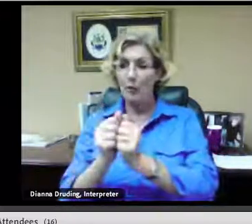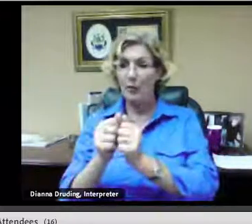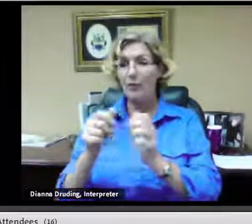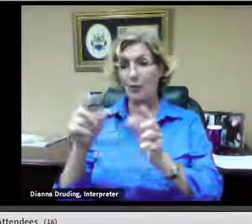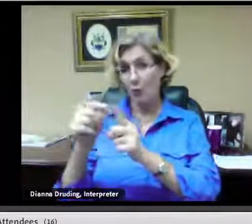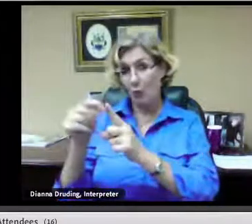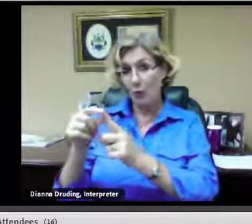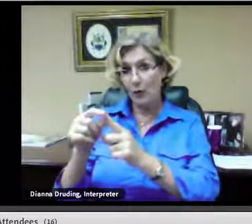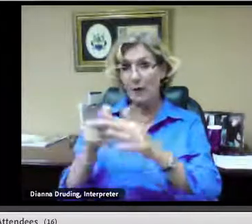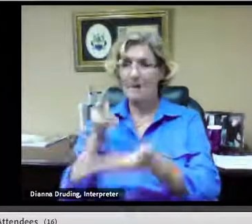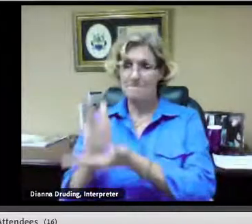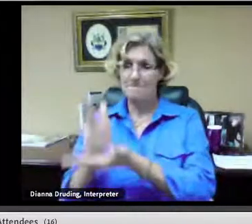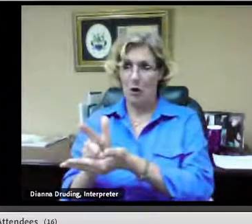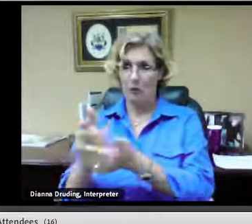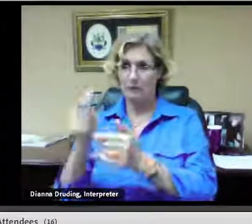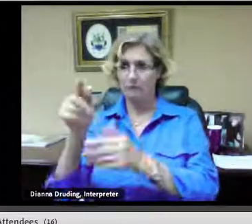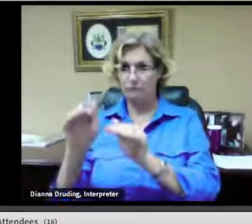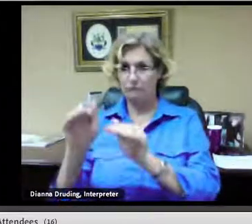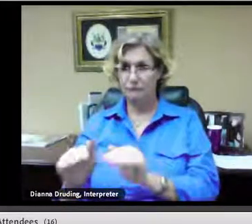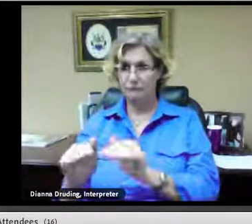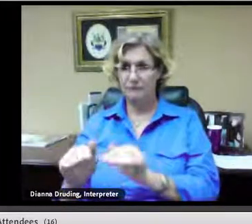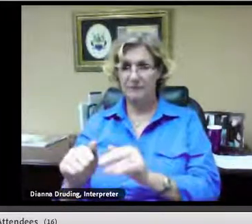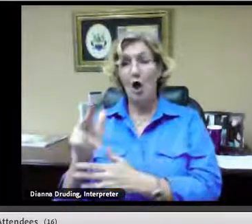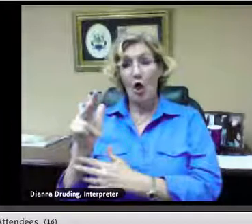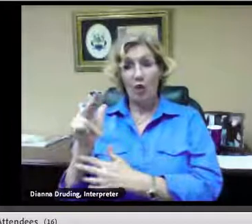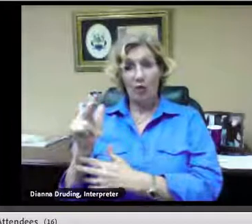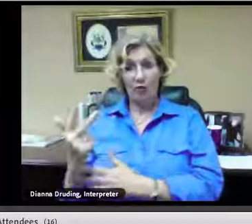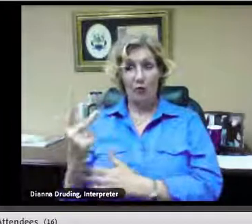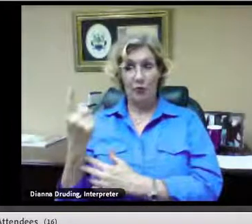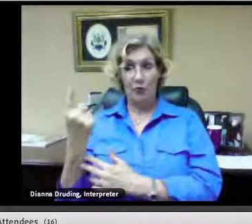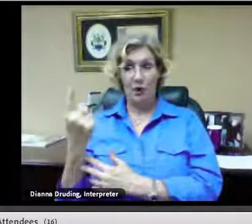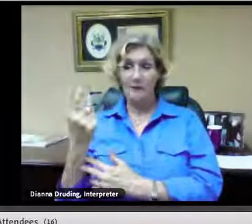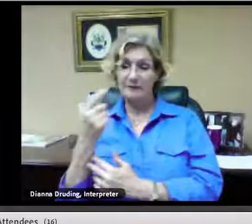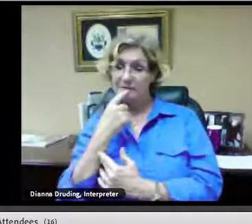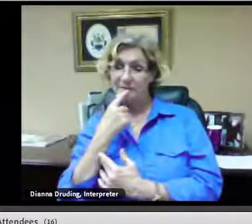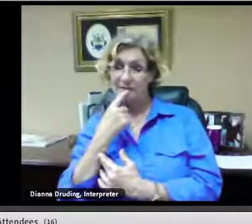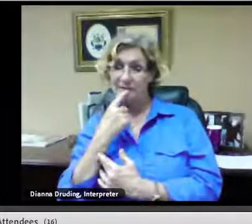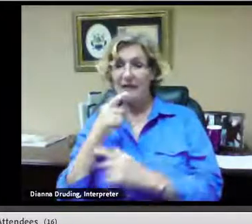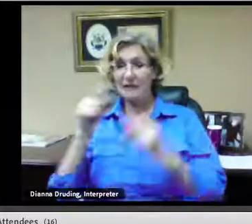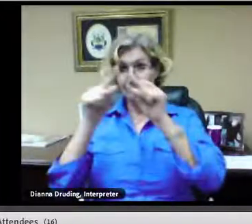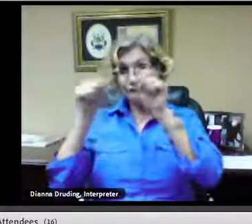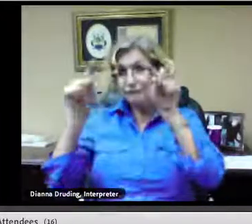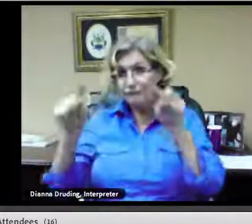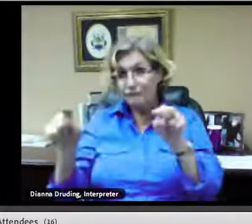The third one has the same image again. That person is in a box, interesting,